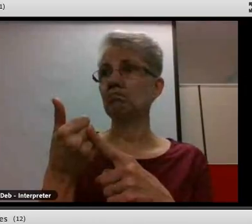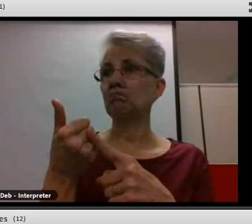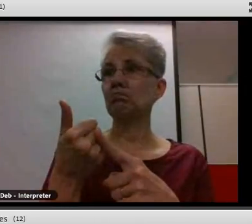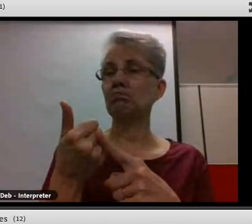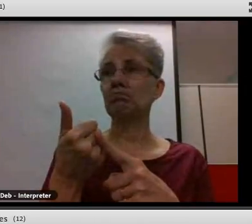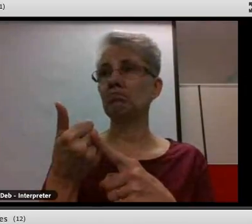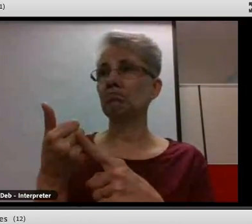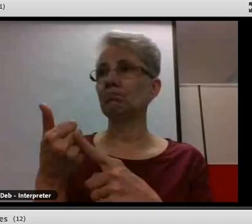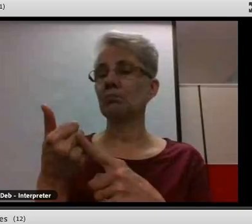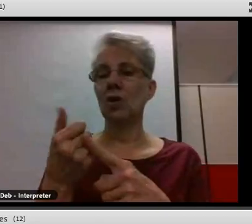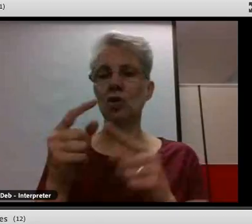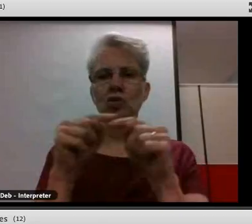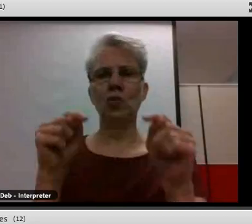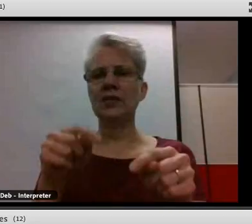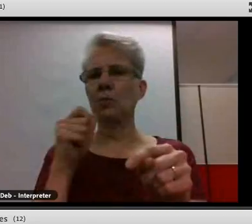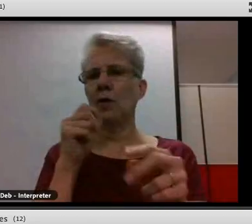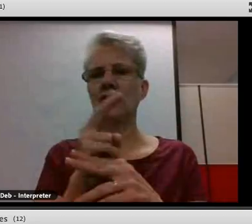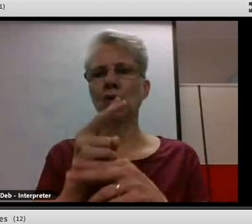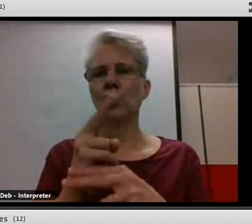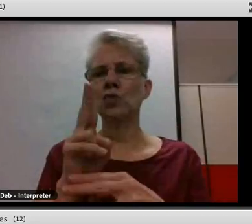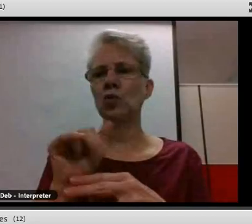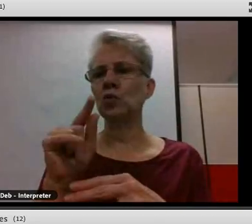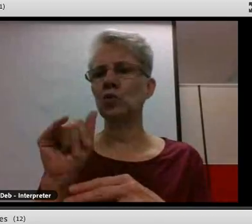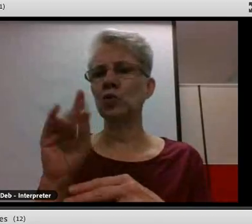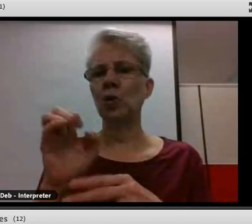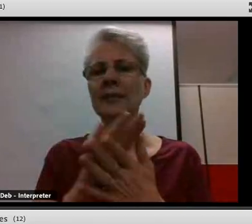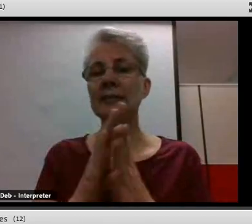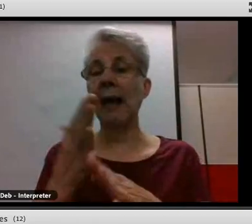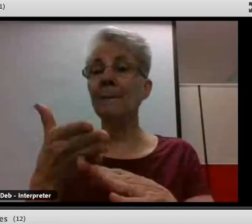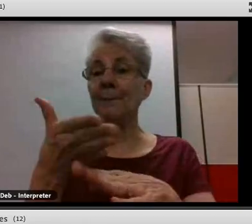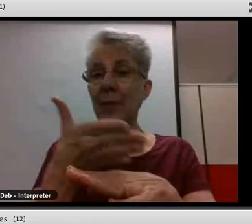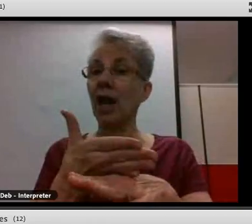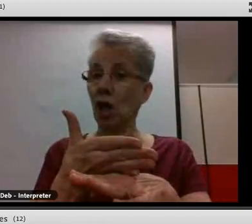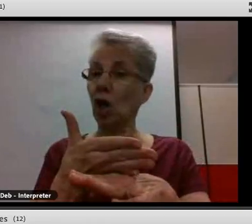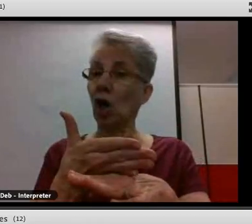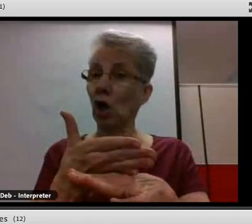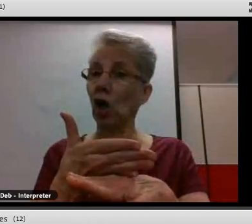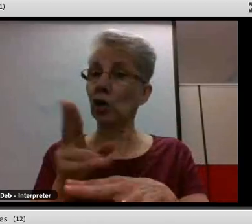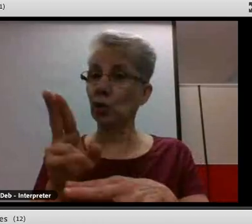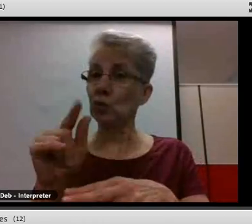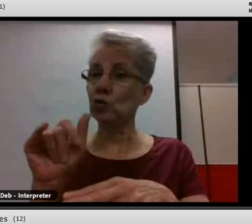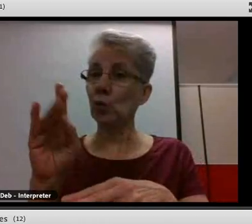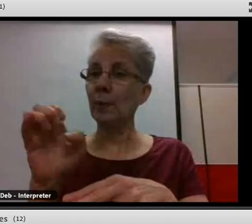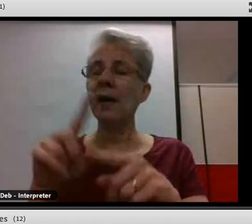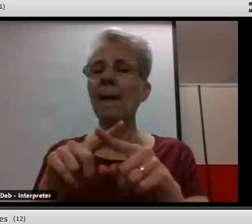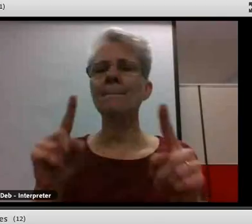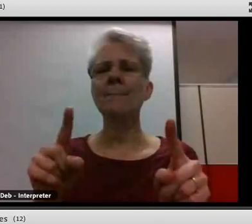which is Title II, again, the discrimination in services, programs,